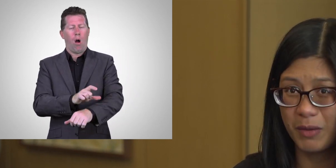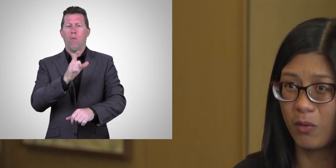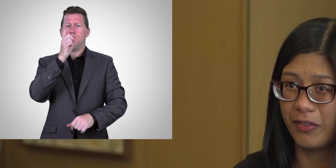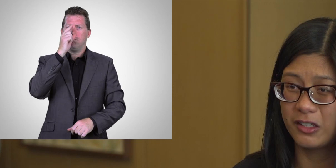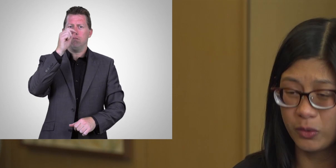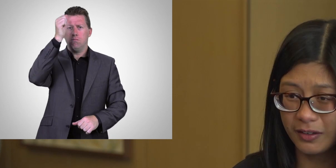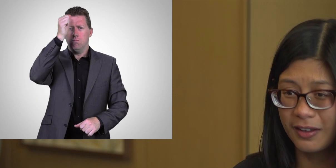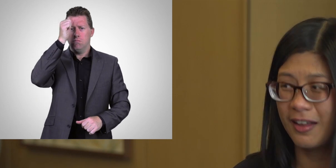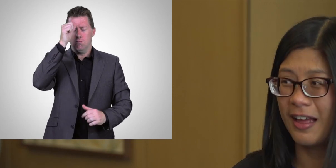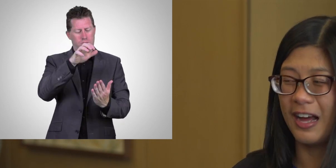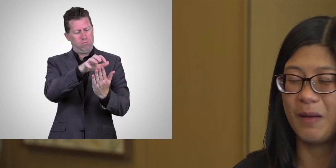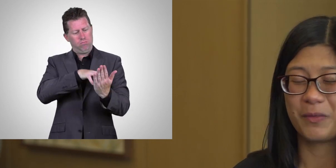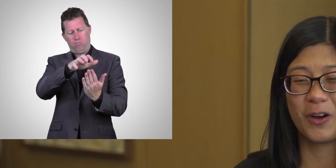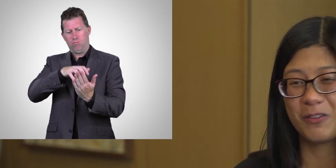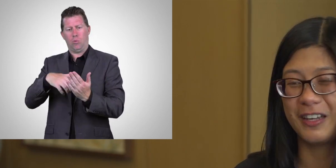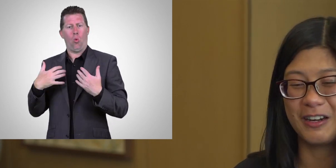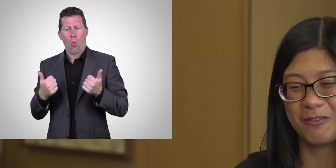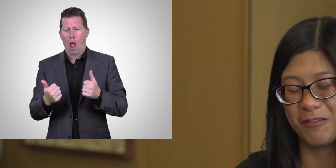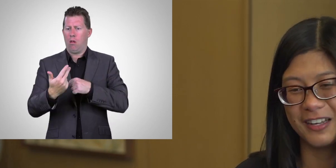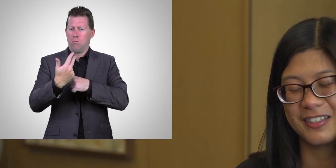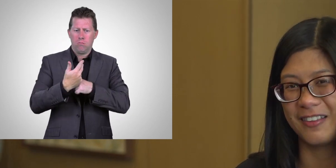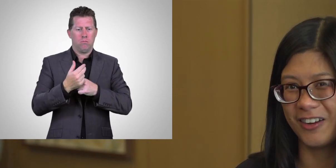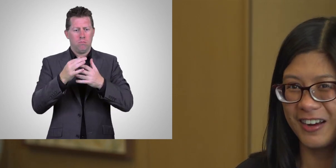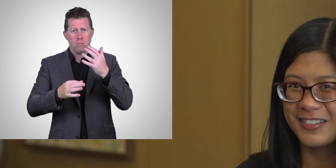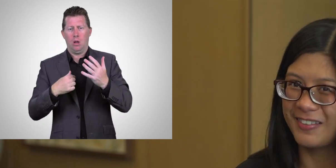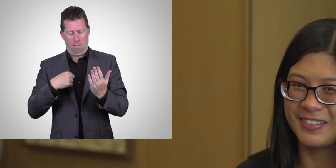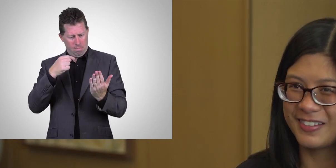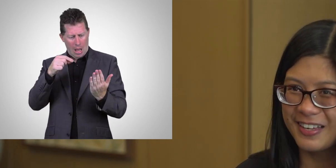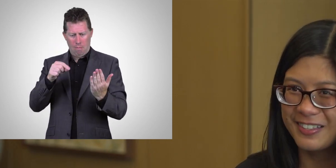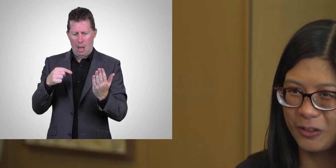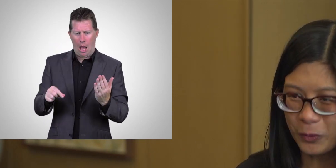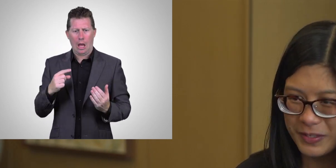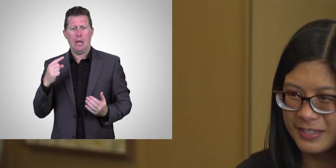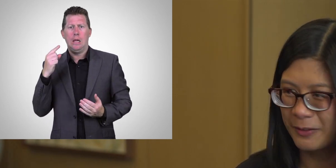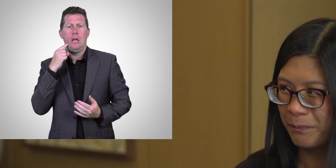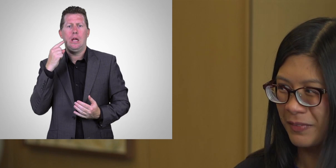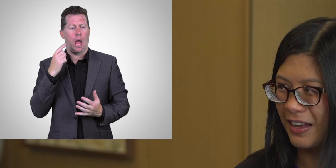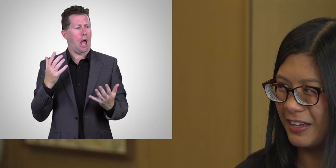what they're doing, hopefully it reflects in their grades and their success in the course and